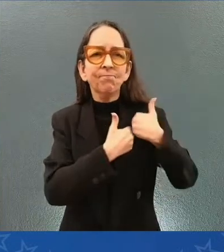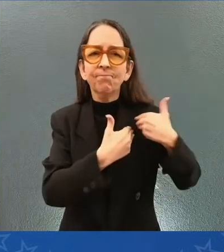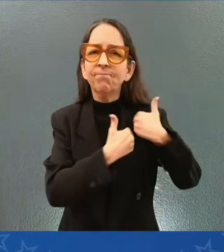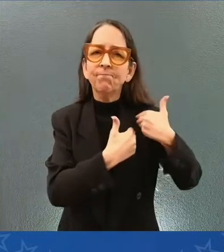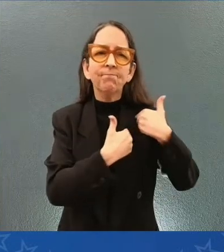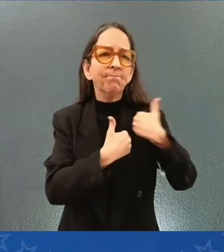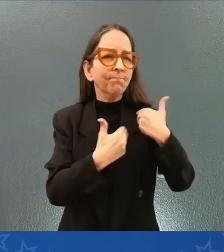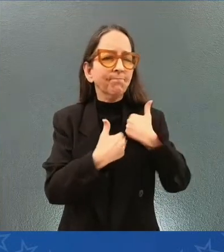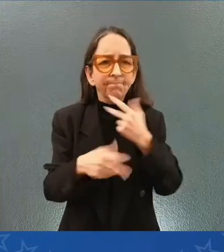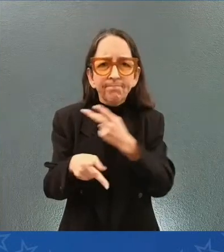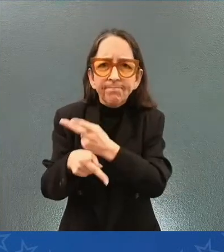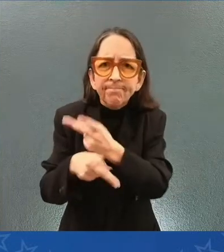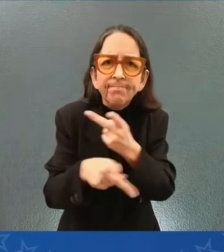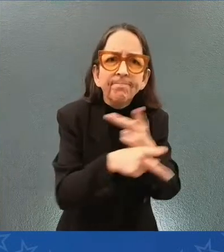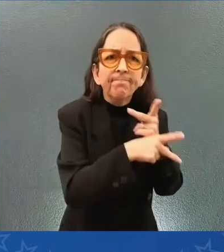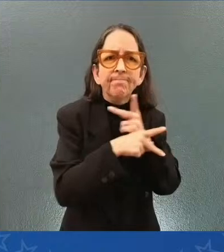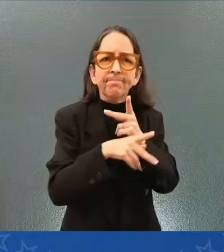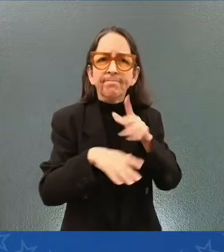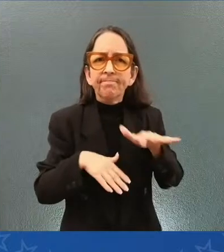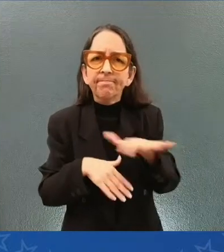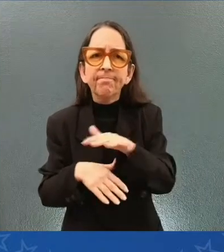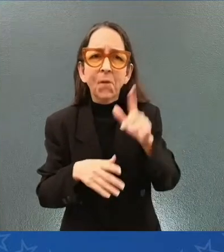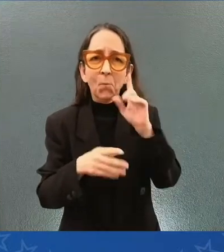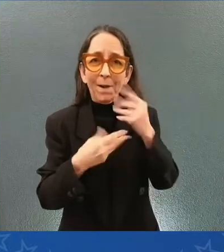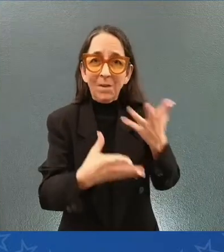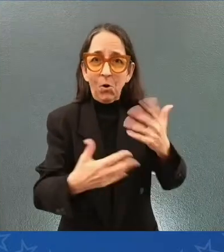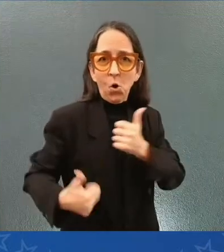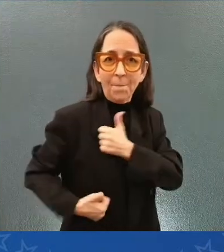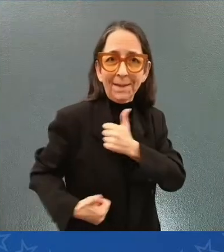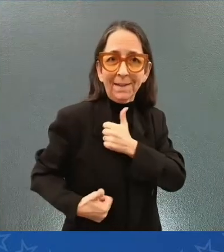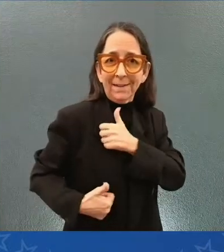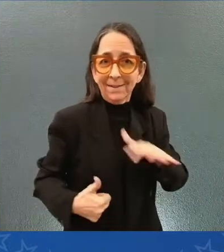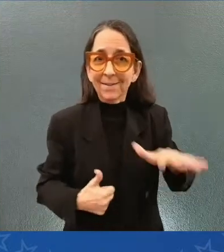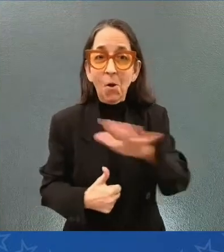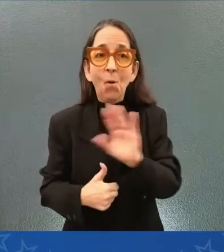His scientific and technological innovations made our nation safer and his integrity